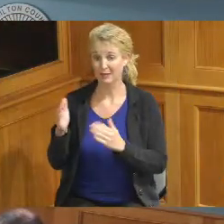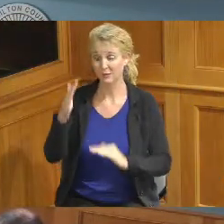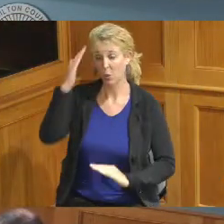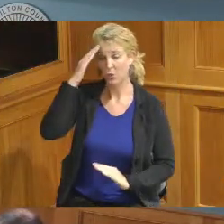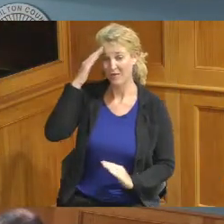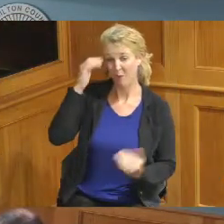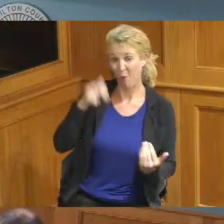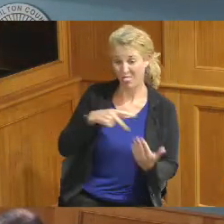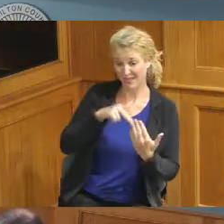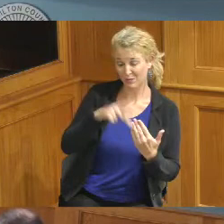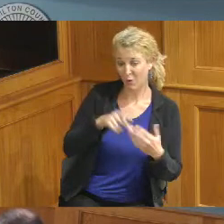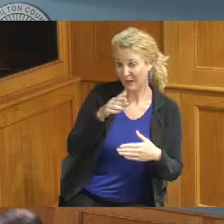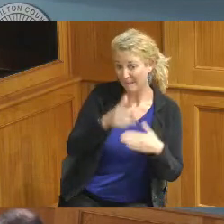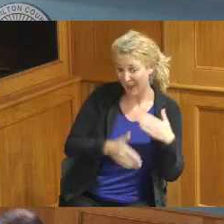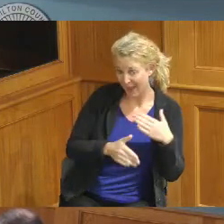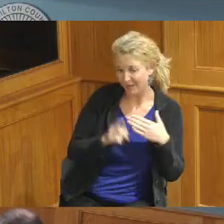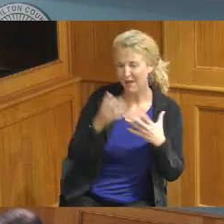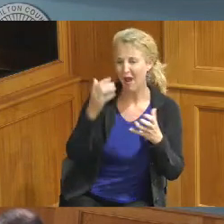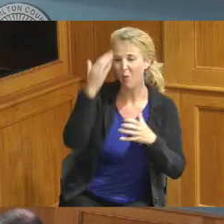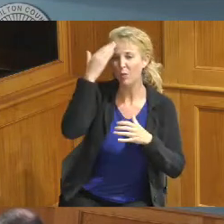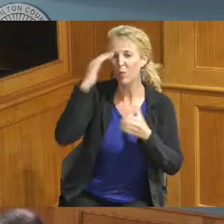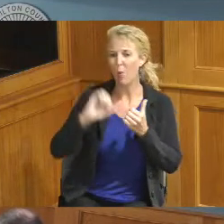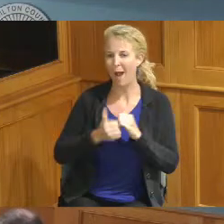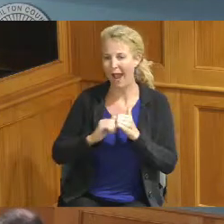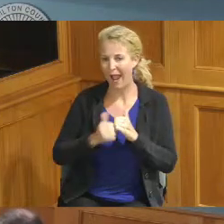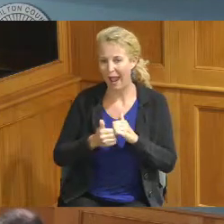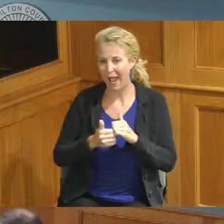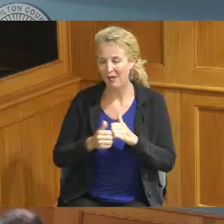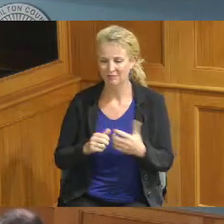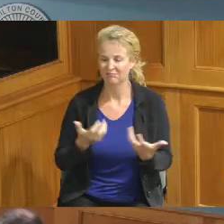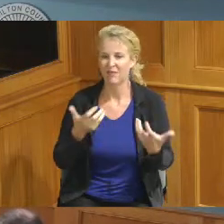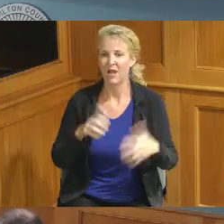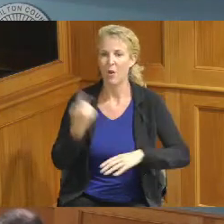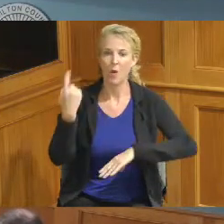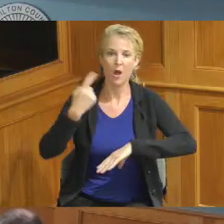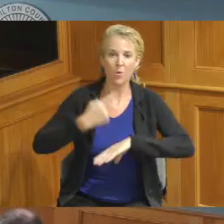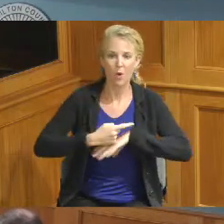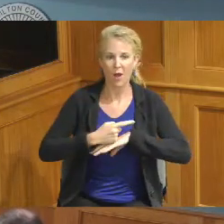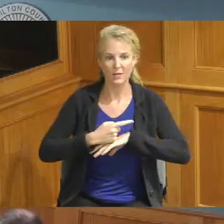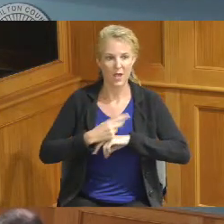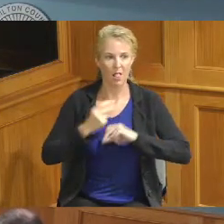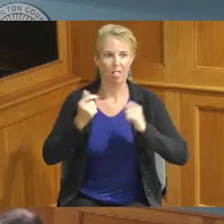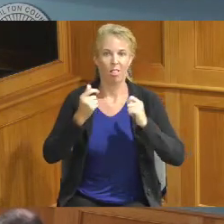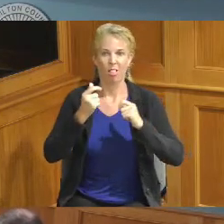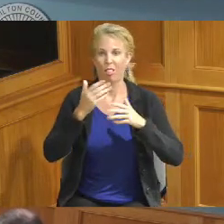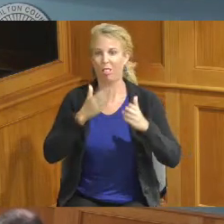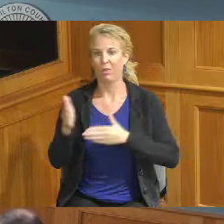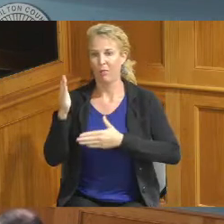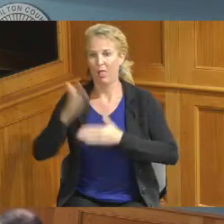going to end it not go to bed and wake up we ended it what's the plan and even all of us know what